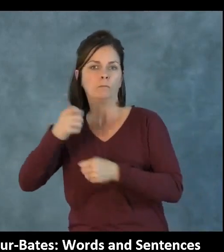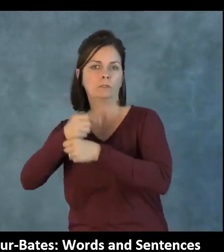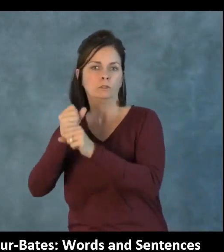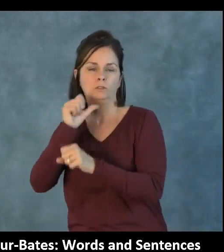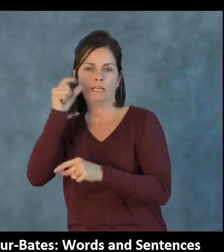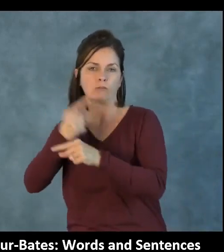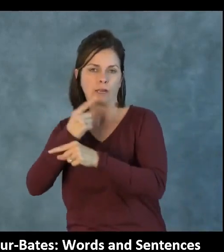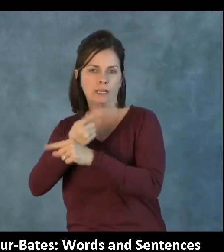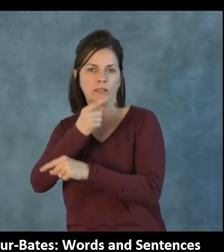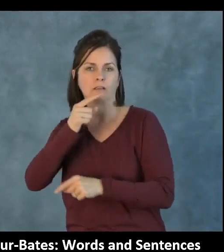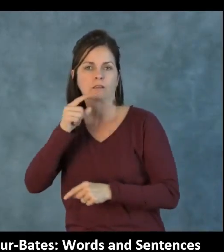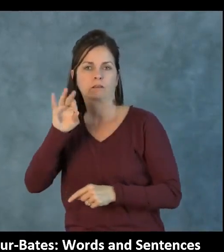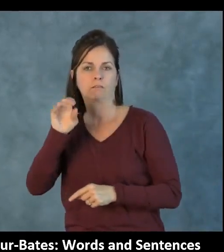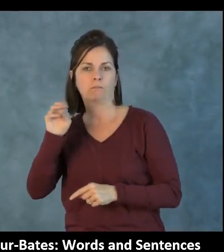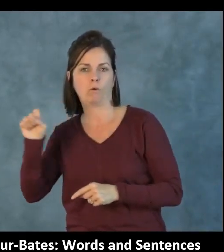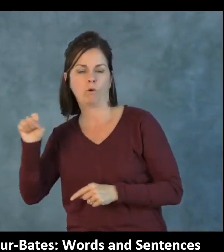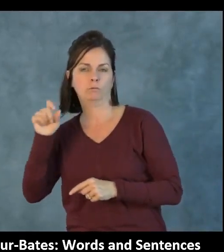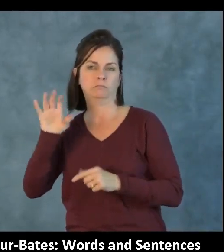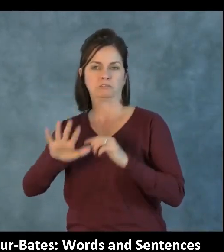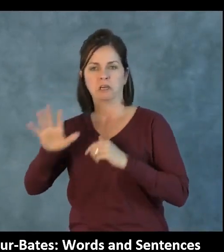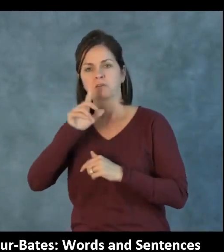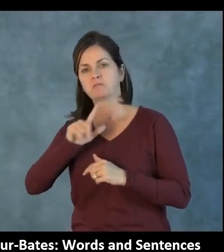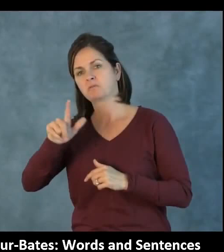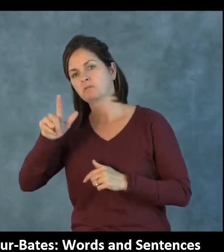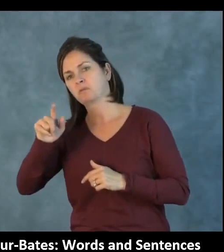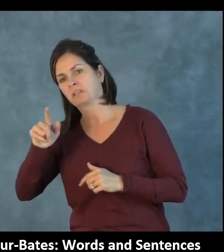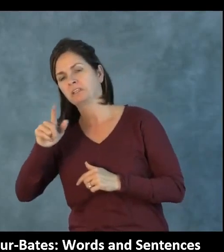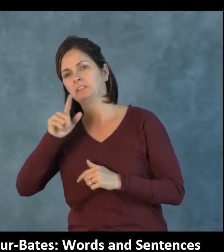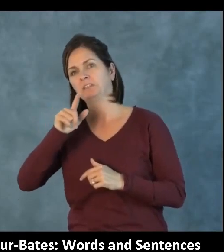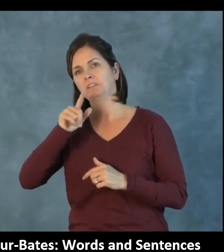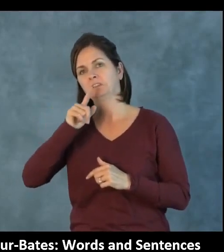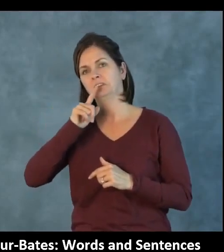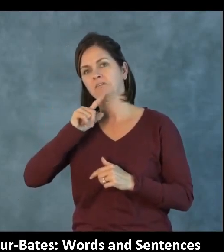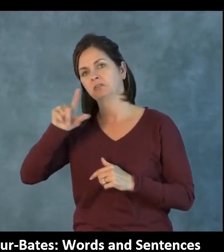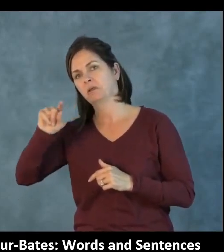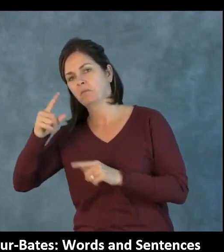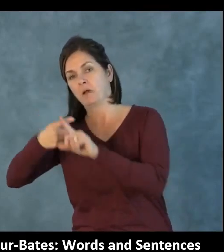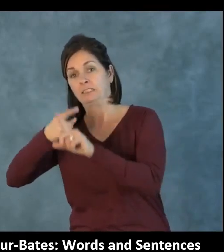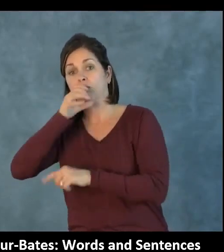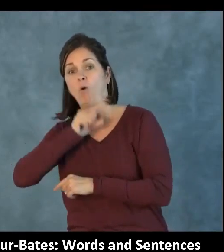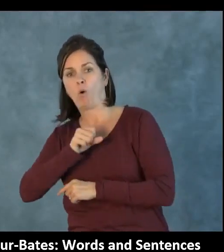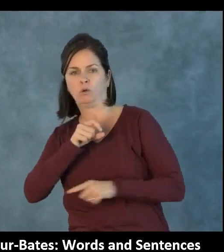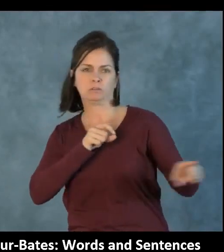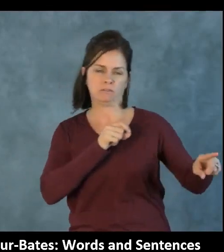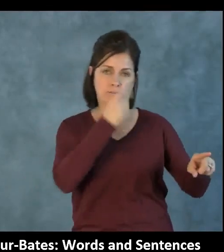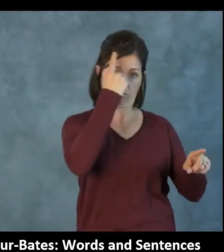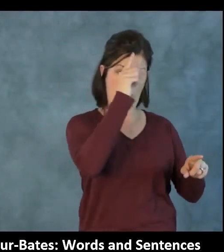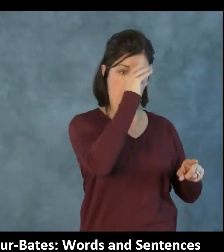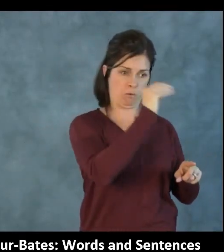to 20, 21 months of age. For boys we don't expect it until more like 22, 23 months